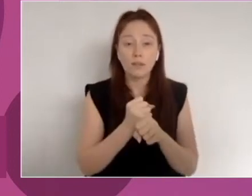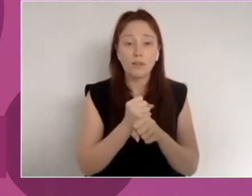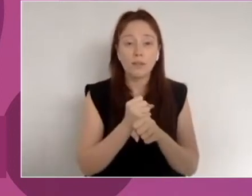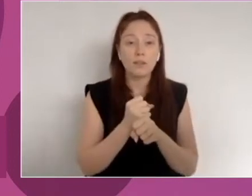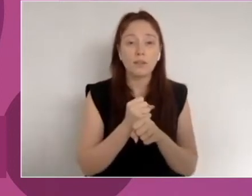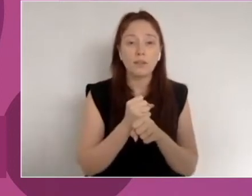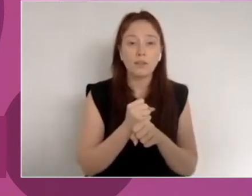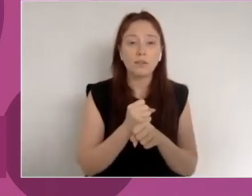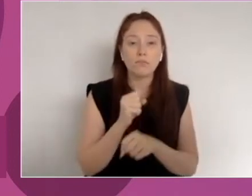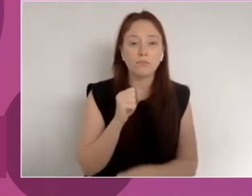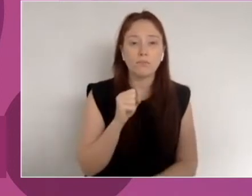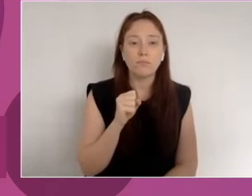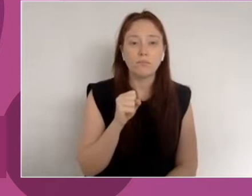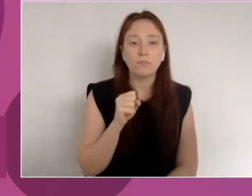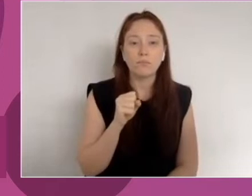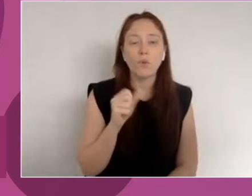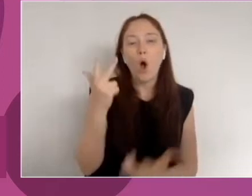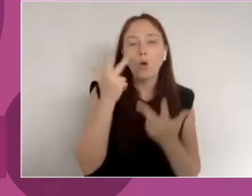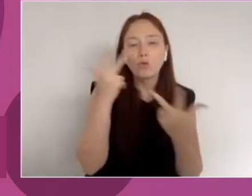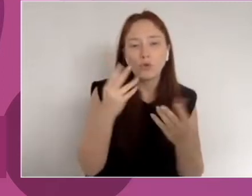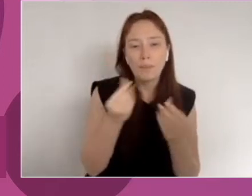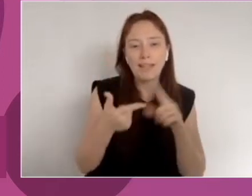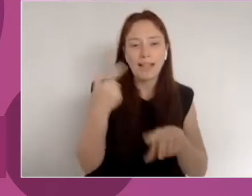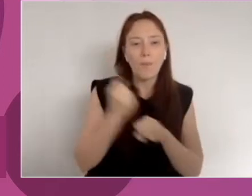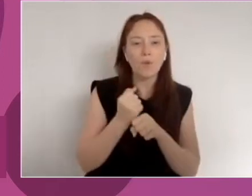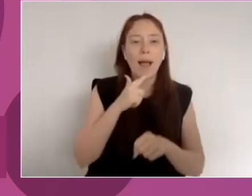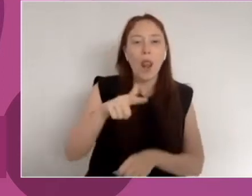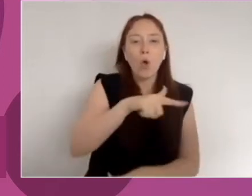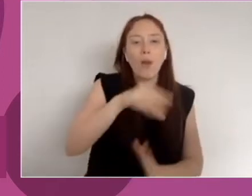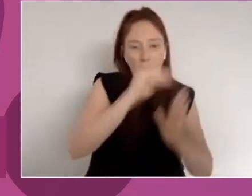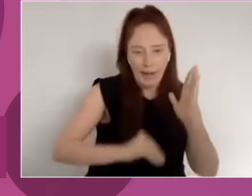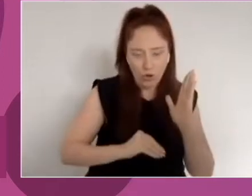did with the whole of governments approach to give you an example. But it is really the